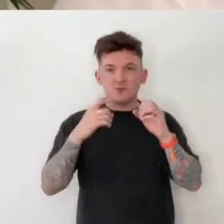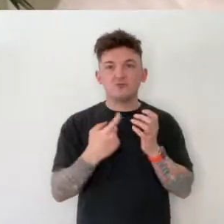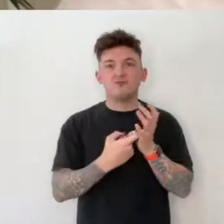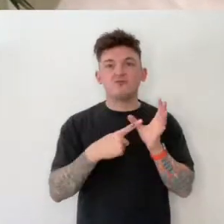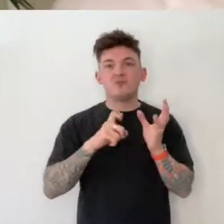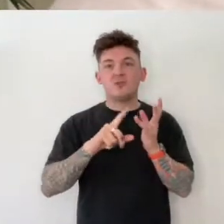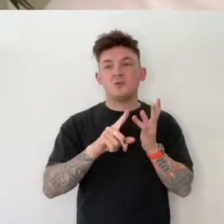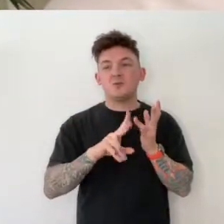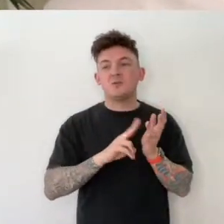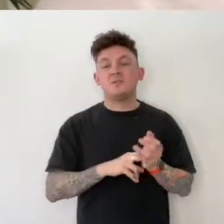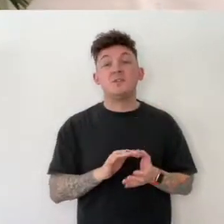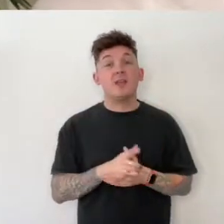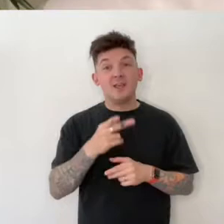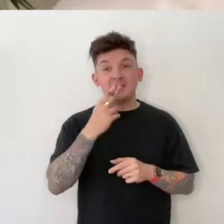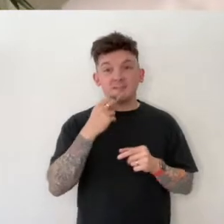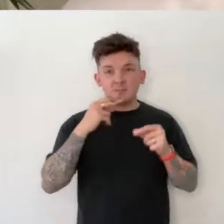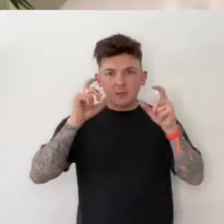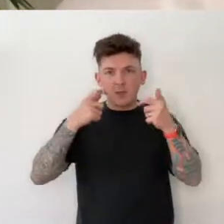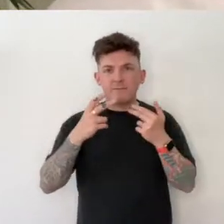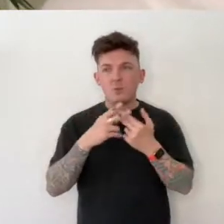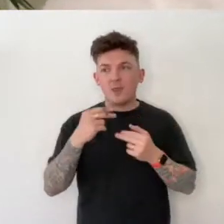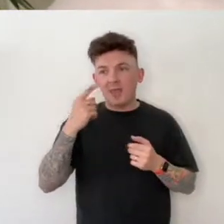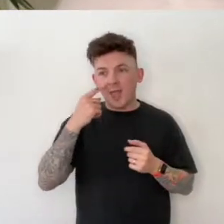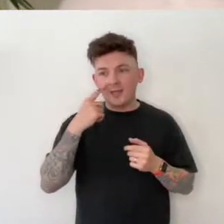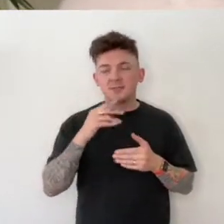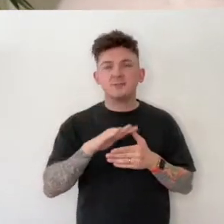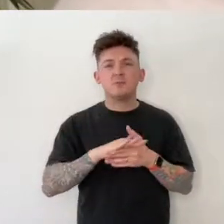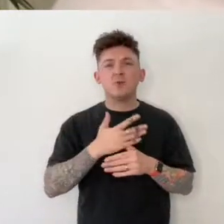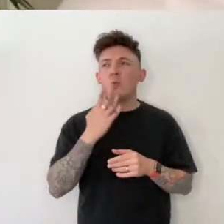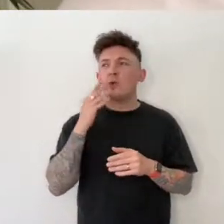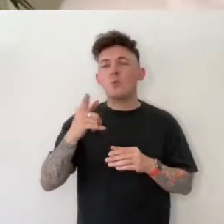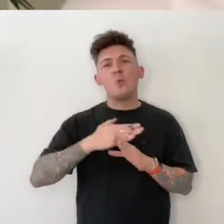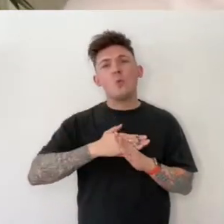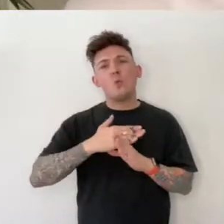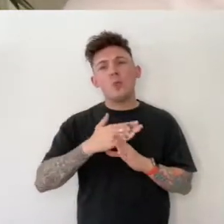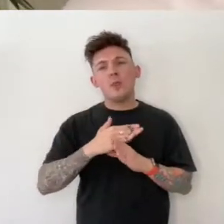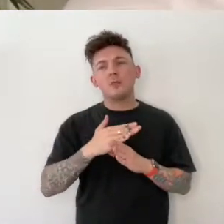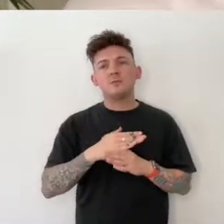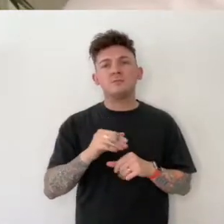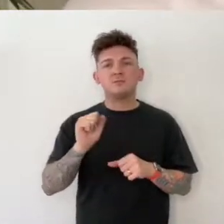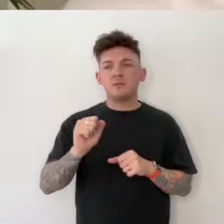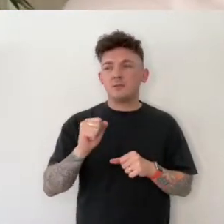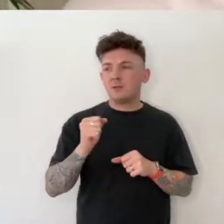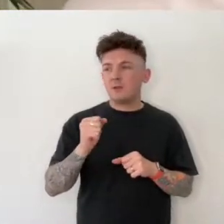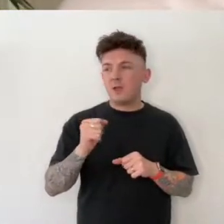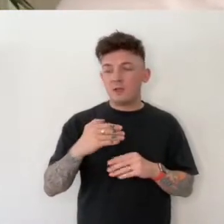careful with eyes you know, particularly as we get older, you lovely younger ladies you